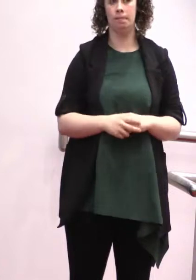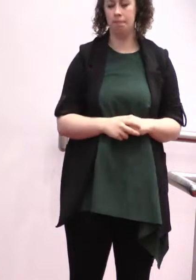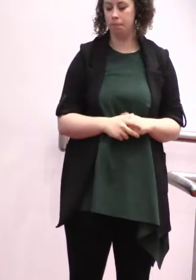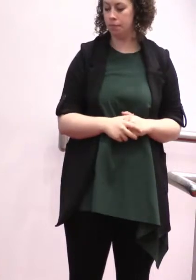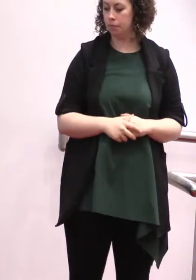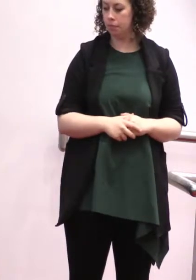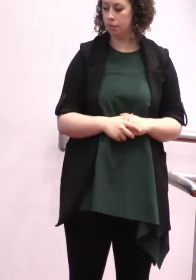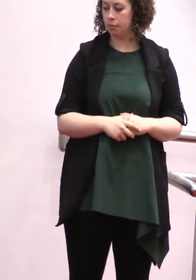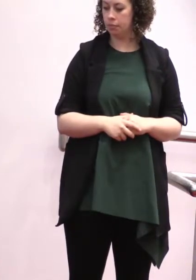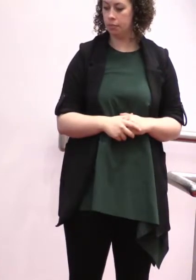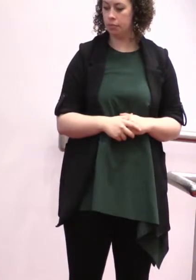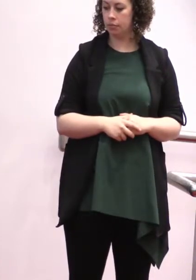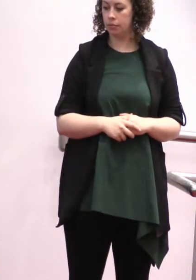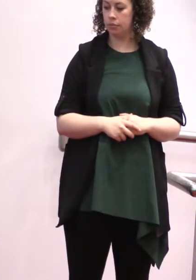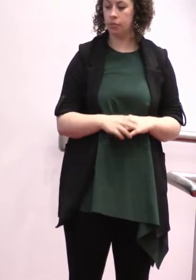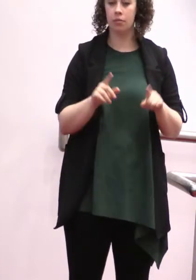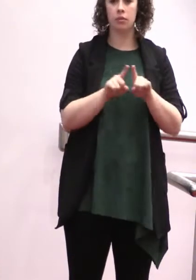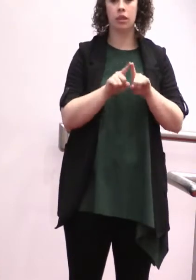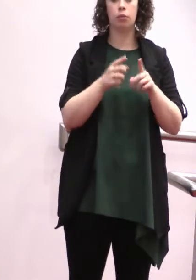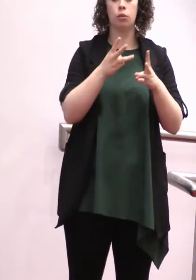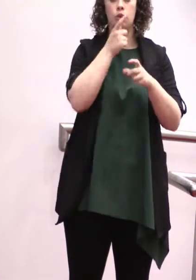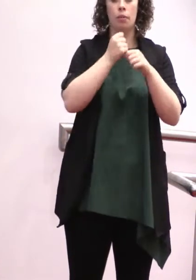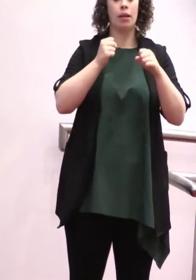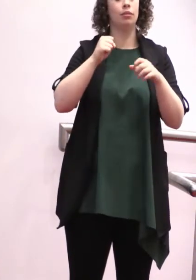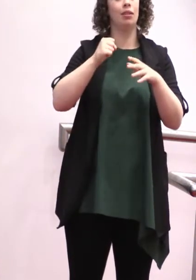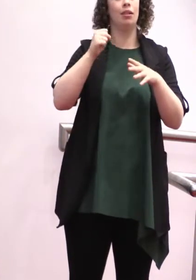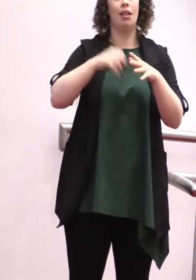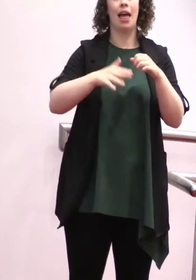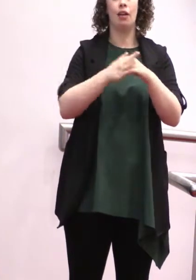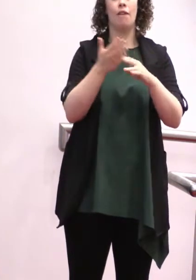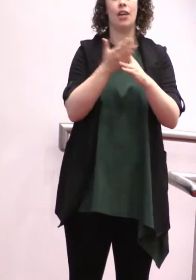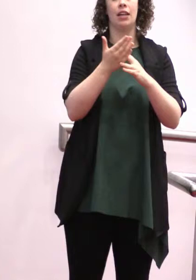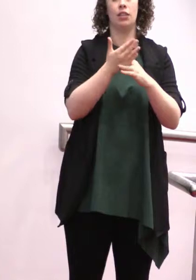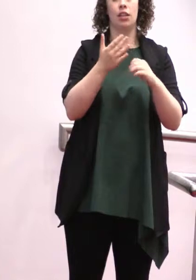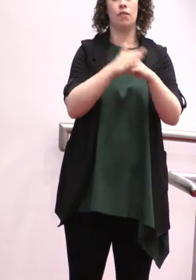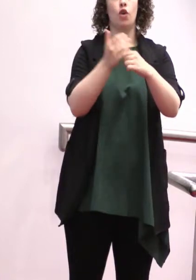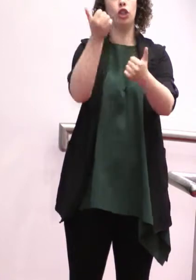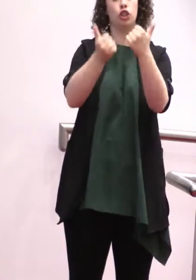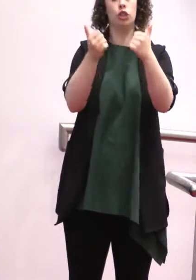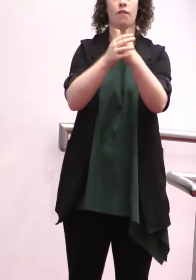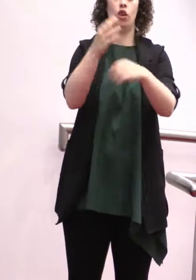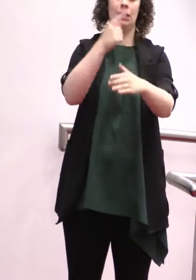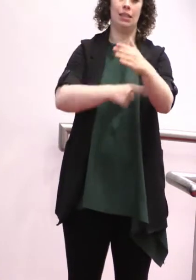I would also like to tell you about the lack of access and justice for certain people in Iceland.